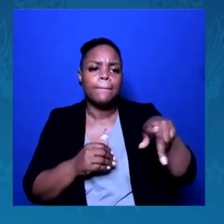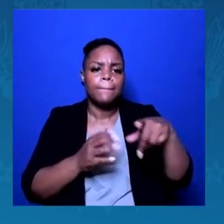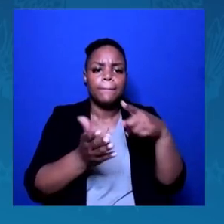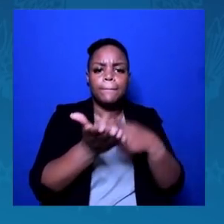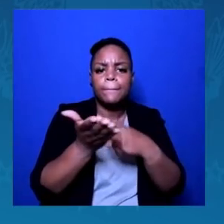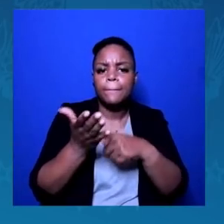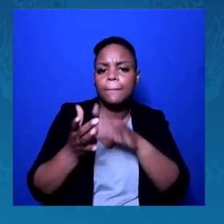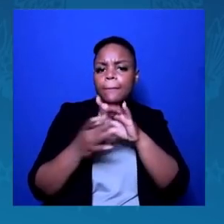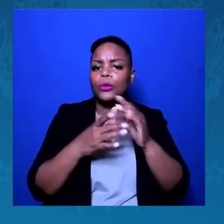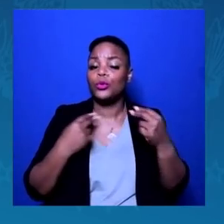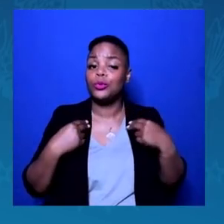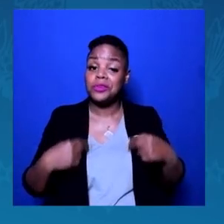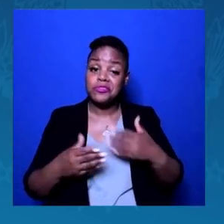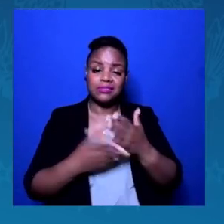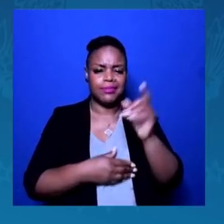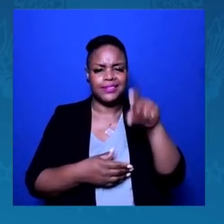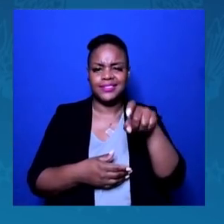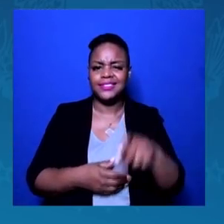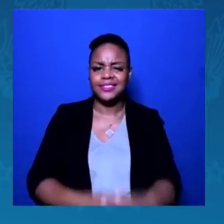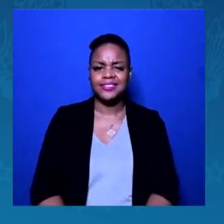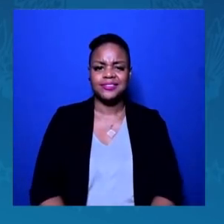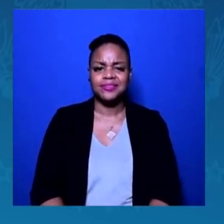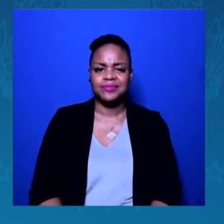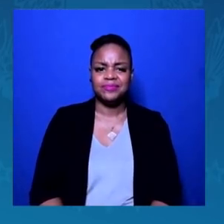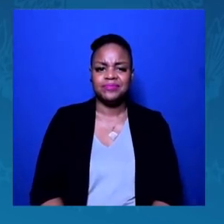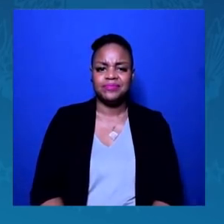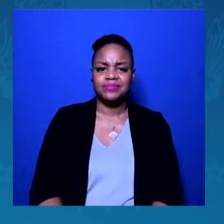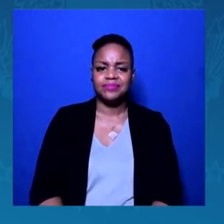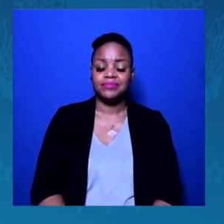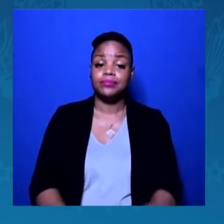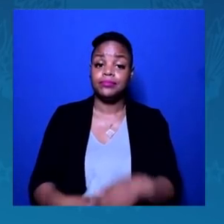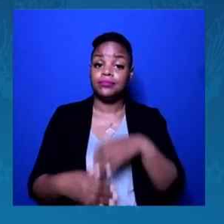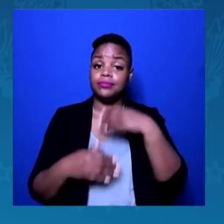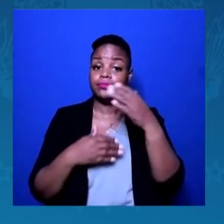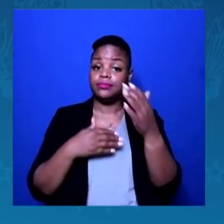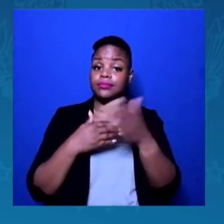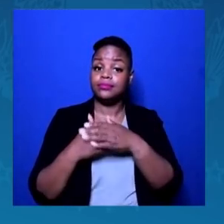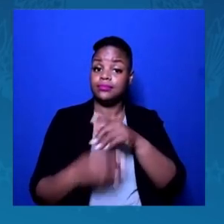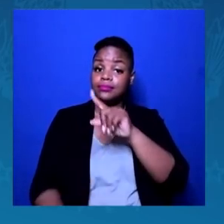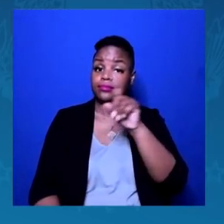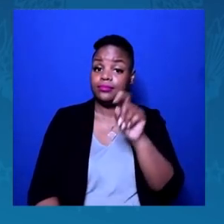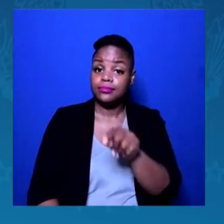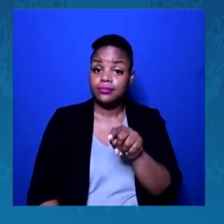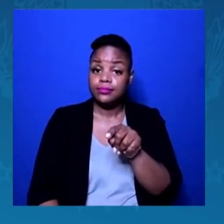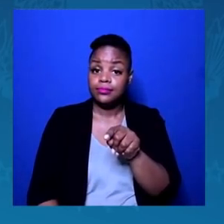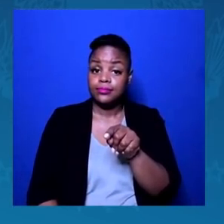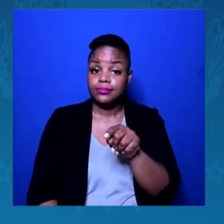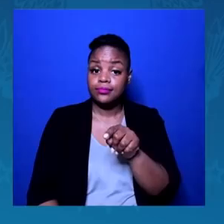Moderator: Our next question will come from Tarini Party of The Wall Street Journal. Right over there.